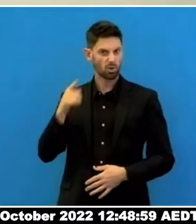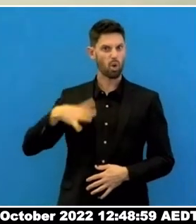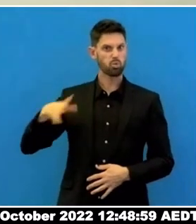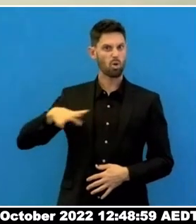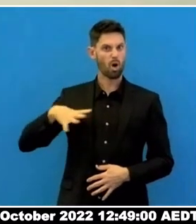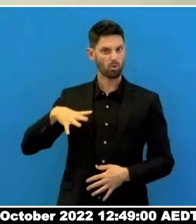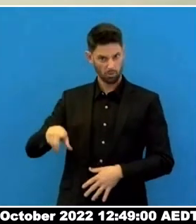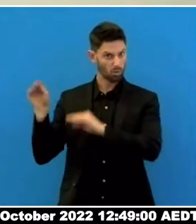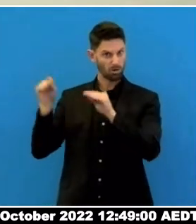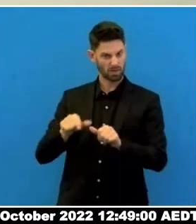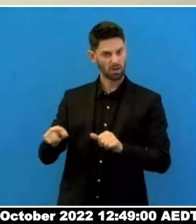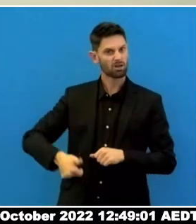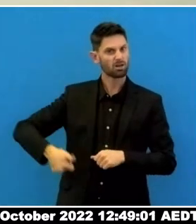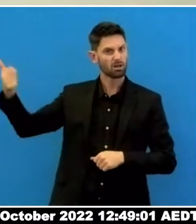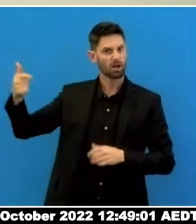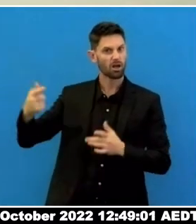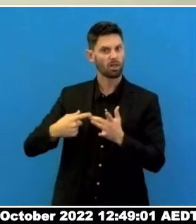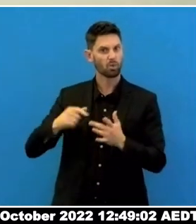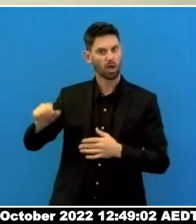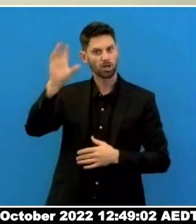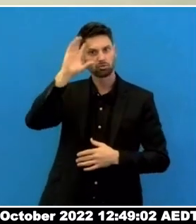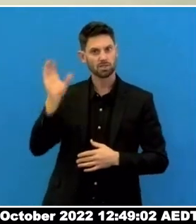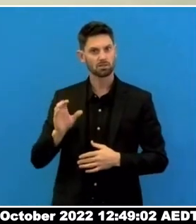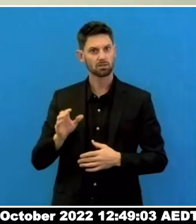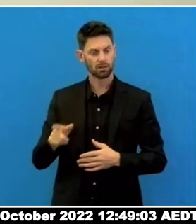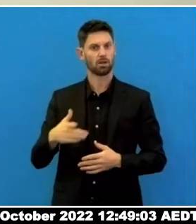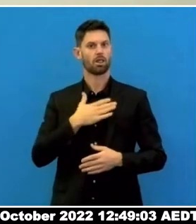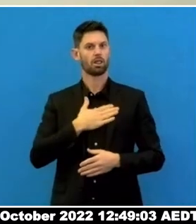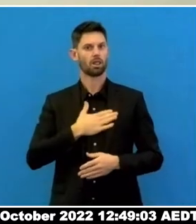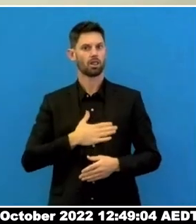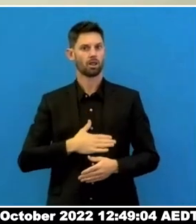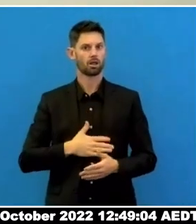So, you can imagine if someone has taken the courage to actually self advocate and to ask for more,